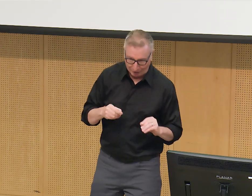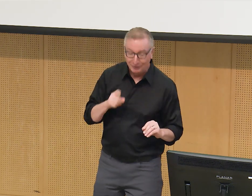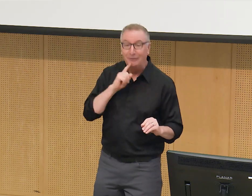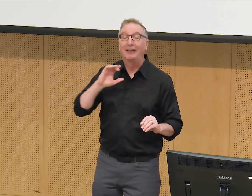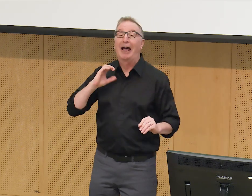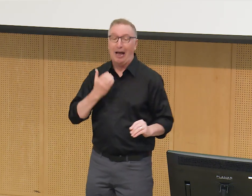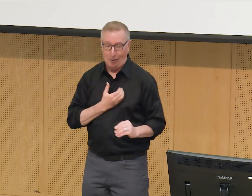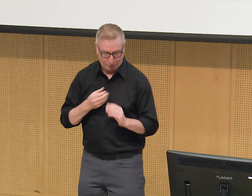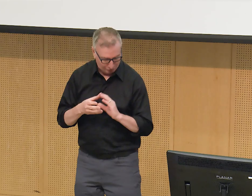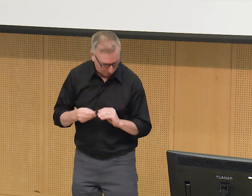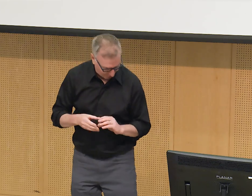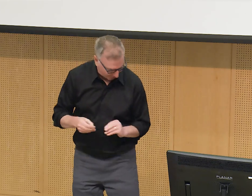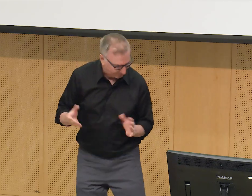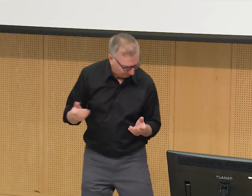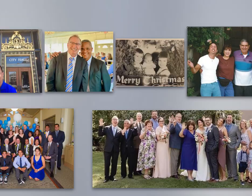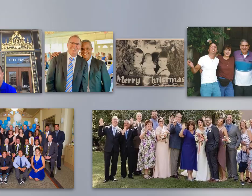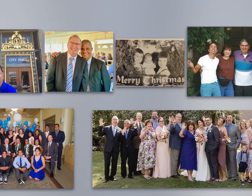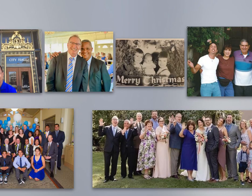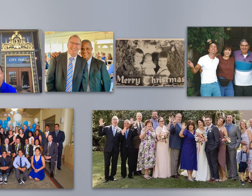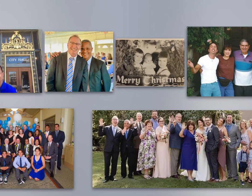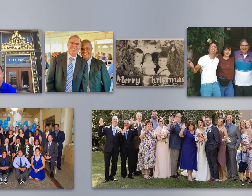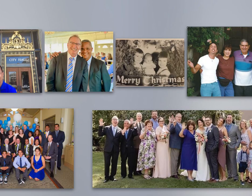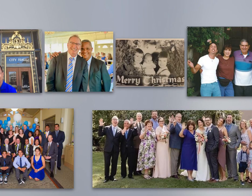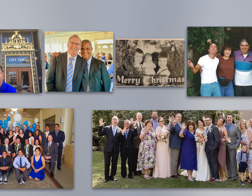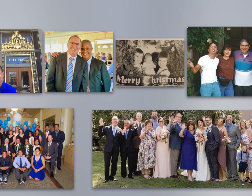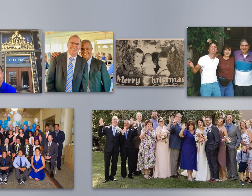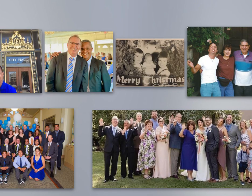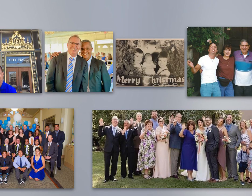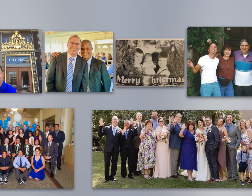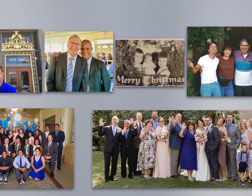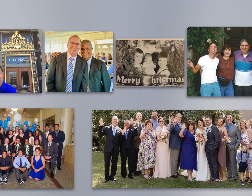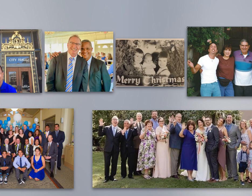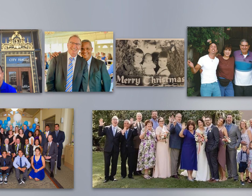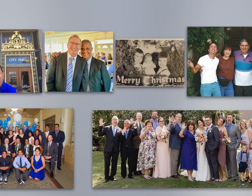that's our story. All right, let's start with my family.